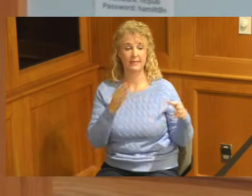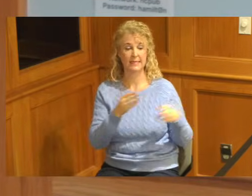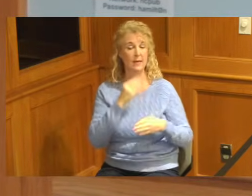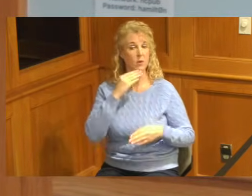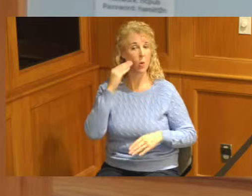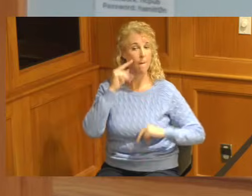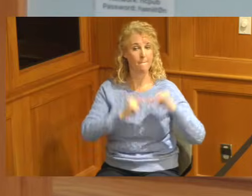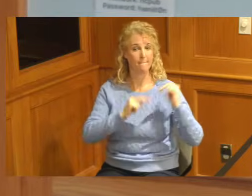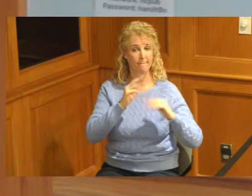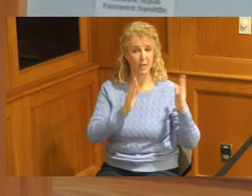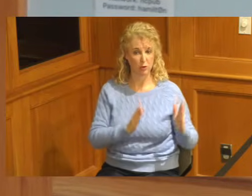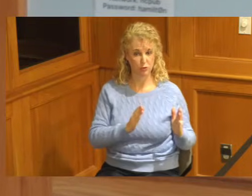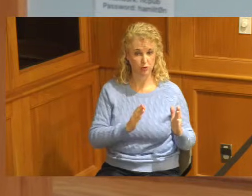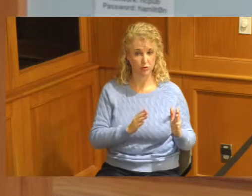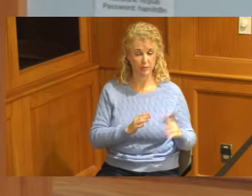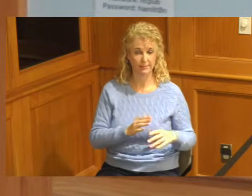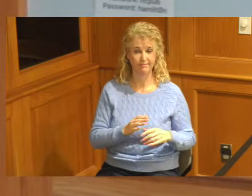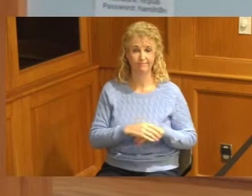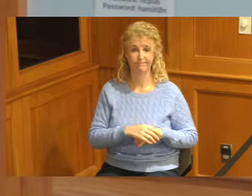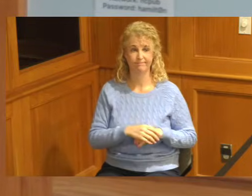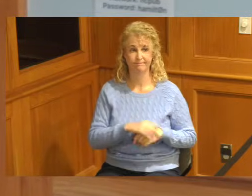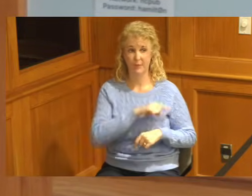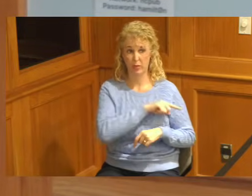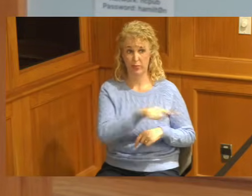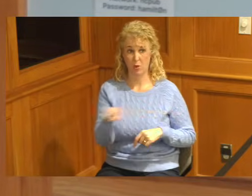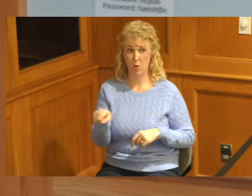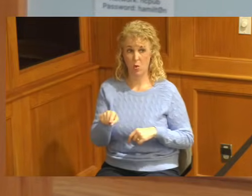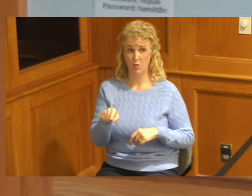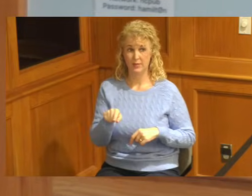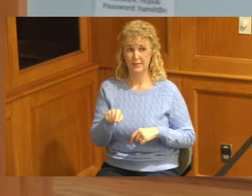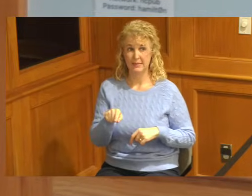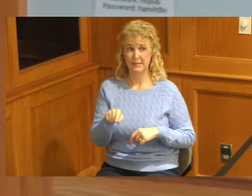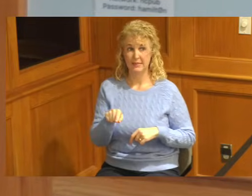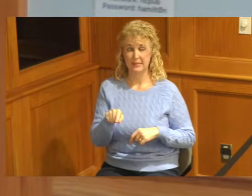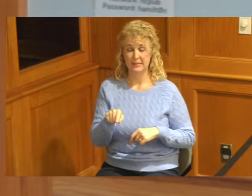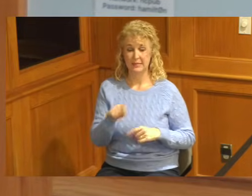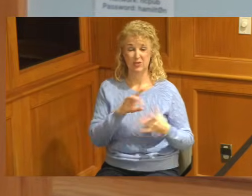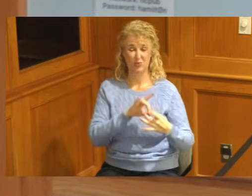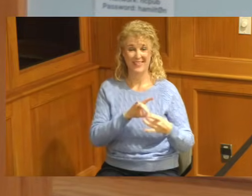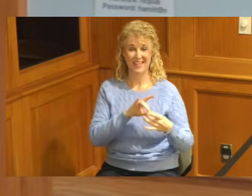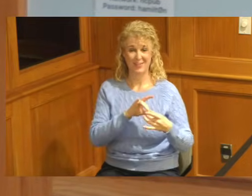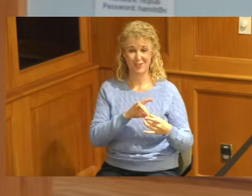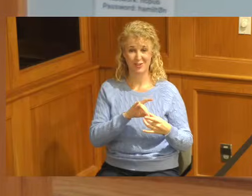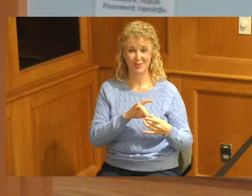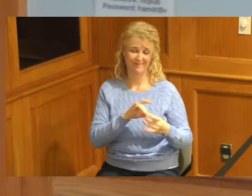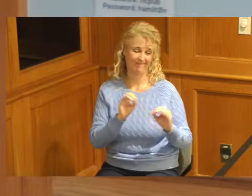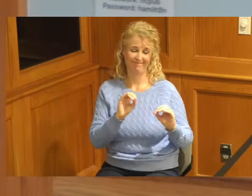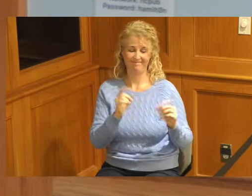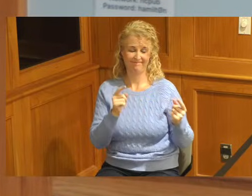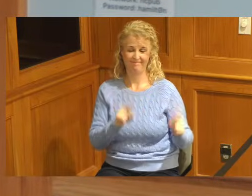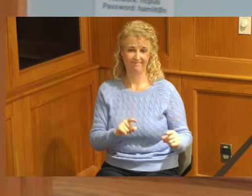Um, but so none of those none of those connections ever got to the point of there being a real sort